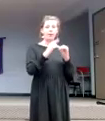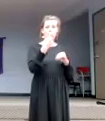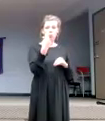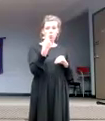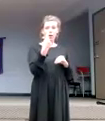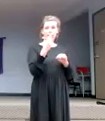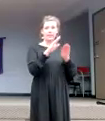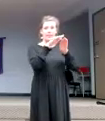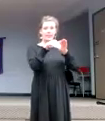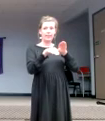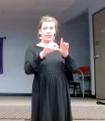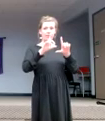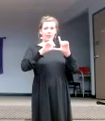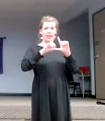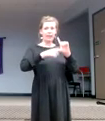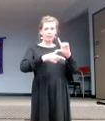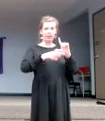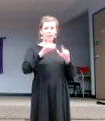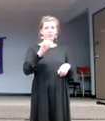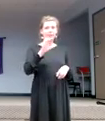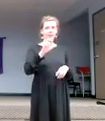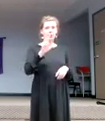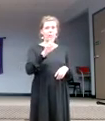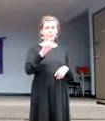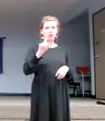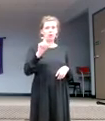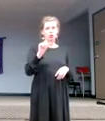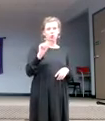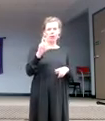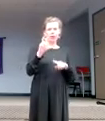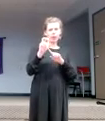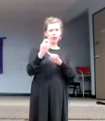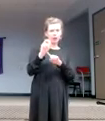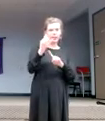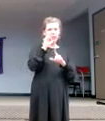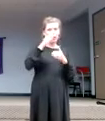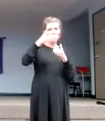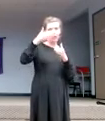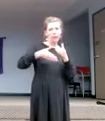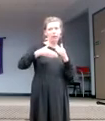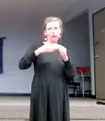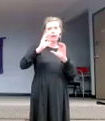granted expires until December 31, 2030 instead of end of construction. So it's supposed to